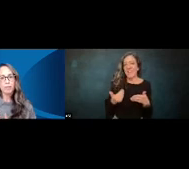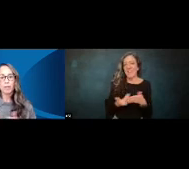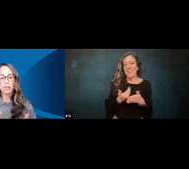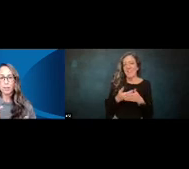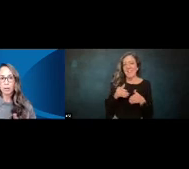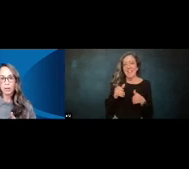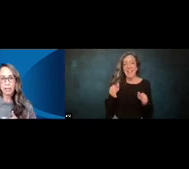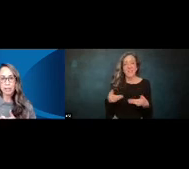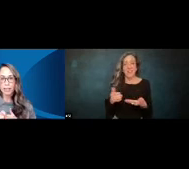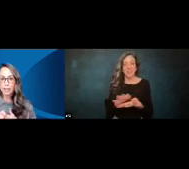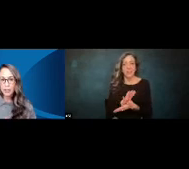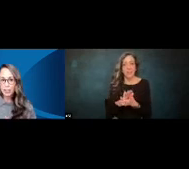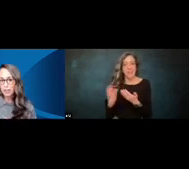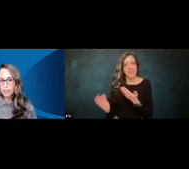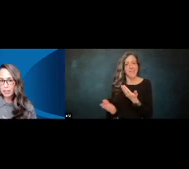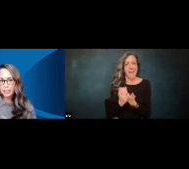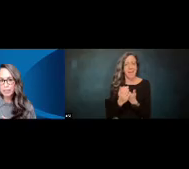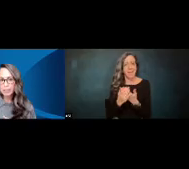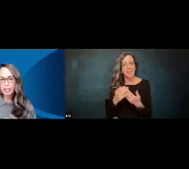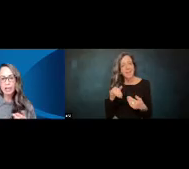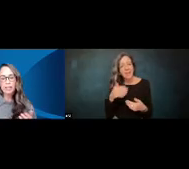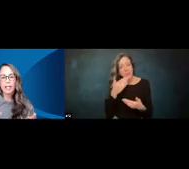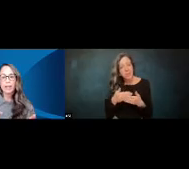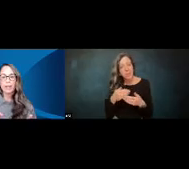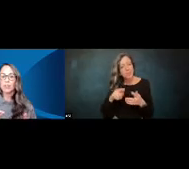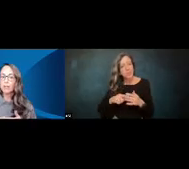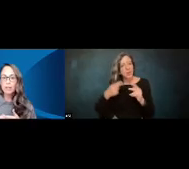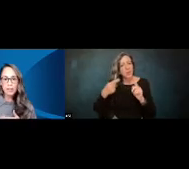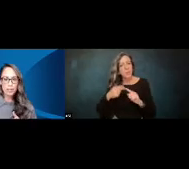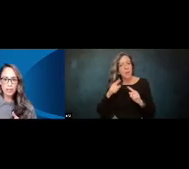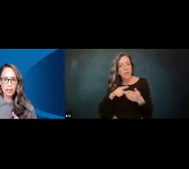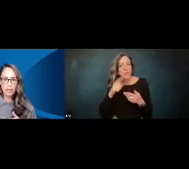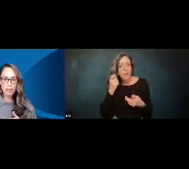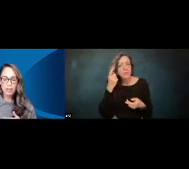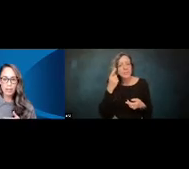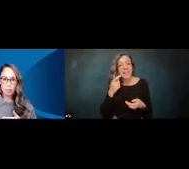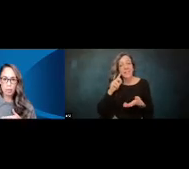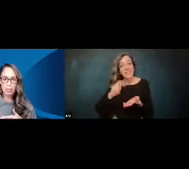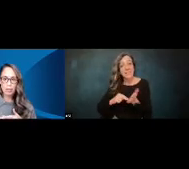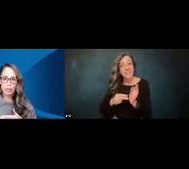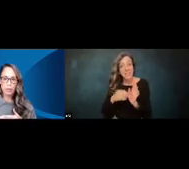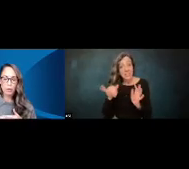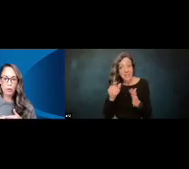point for exploring the intention of the series, gaining a general understanding of the SPP as a